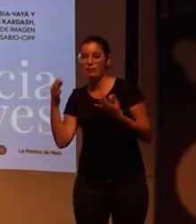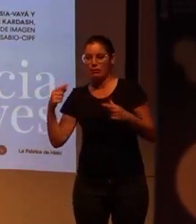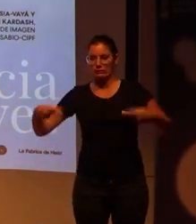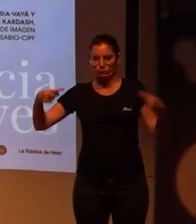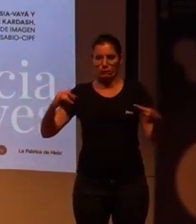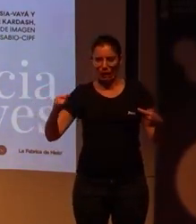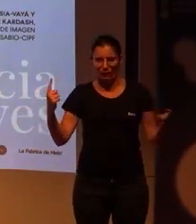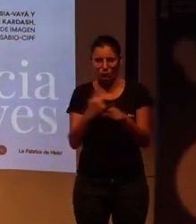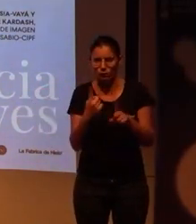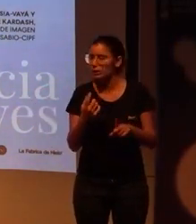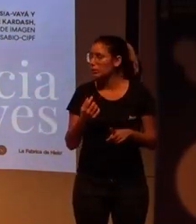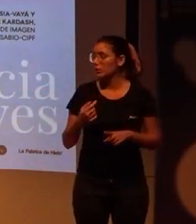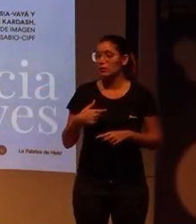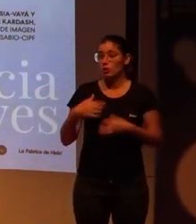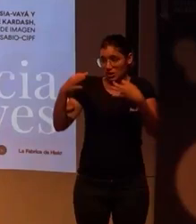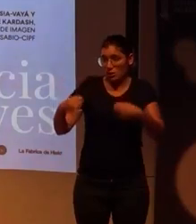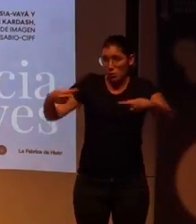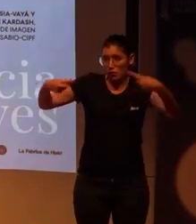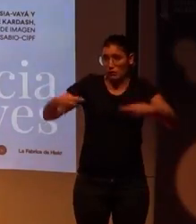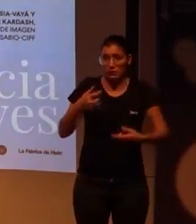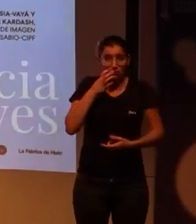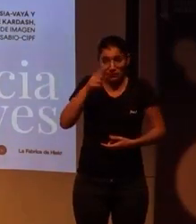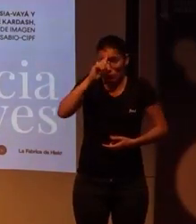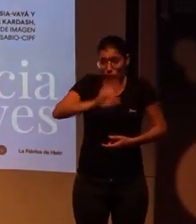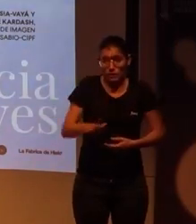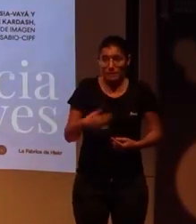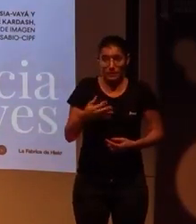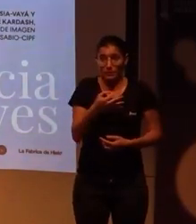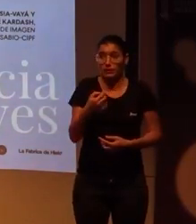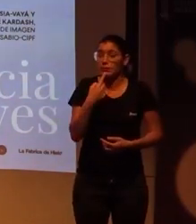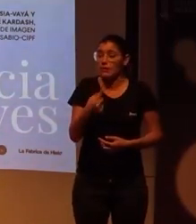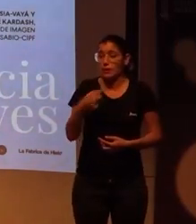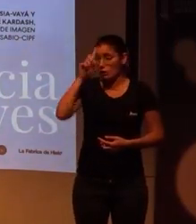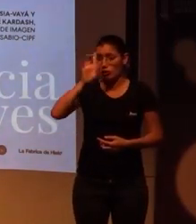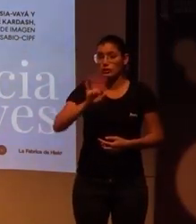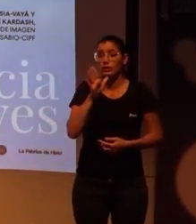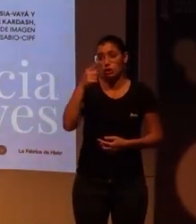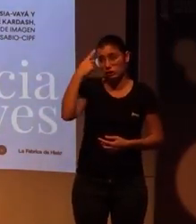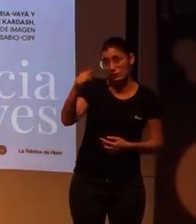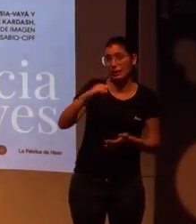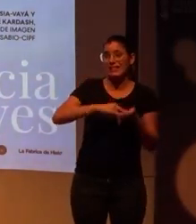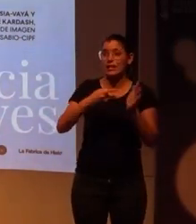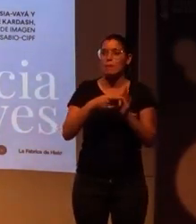Well, sure, the truth is that I don’t know how to tell you perfectly. I know that in the urban agriculture plan